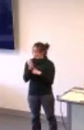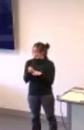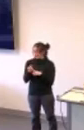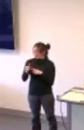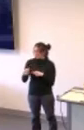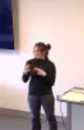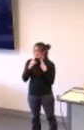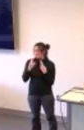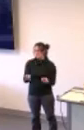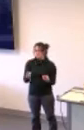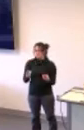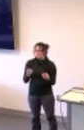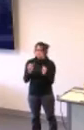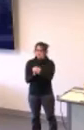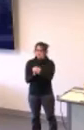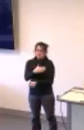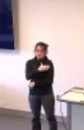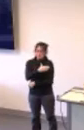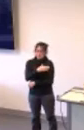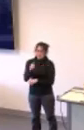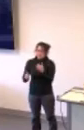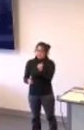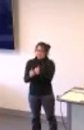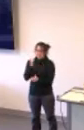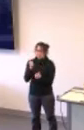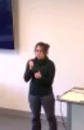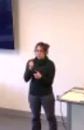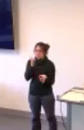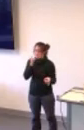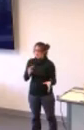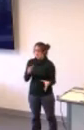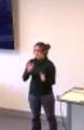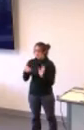allied with power is the most ferocious enemy justice can have."